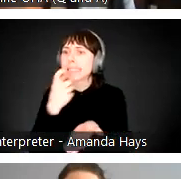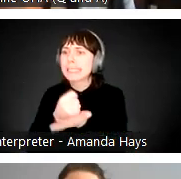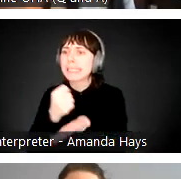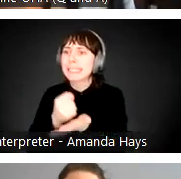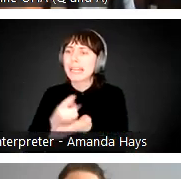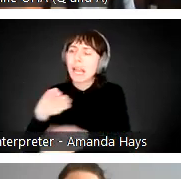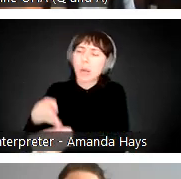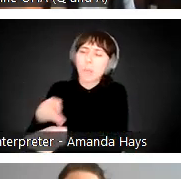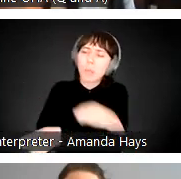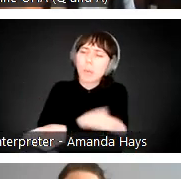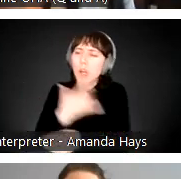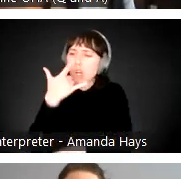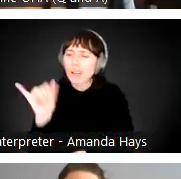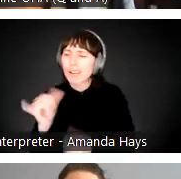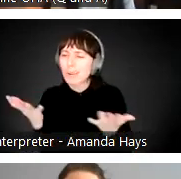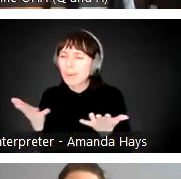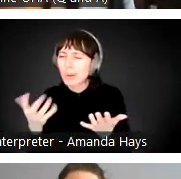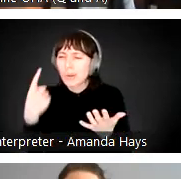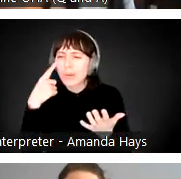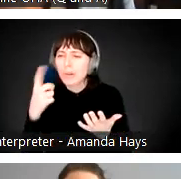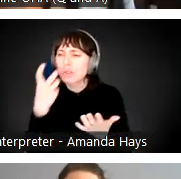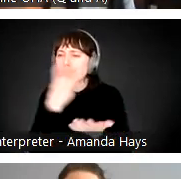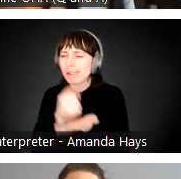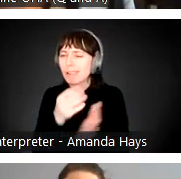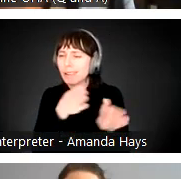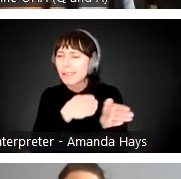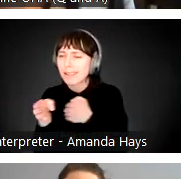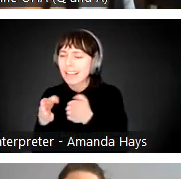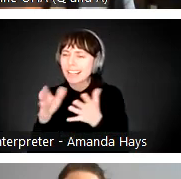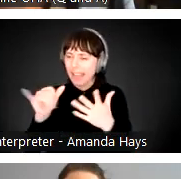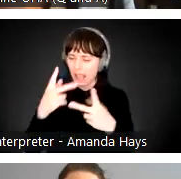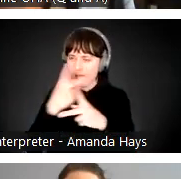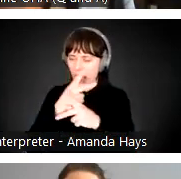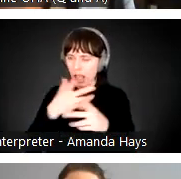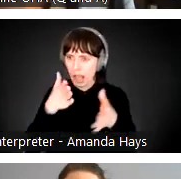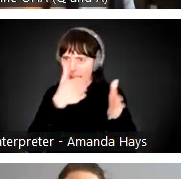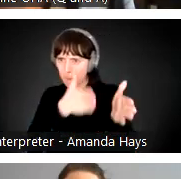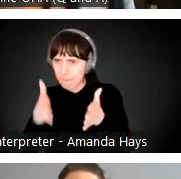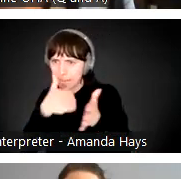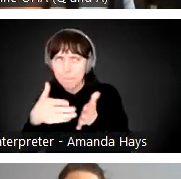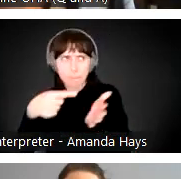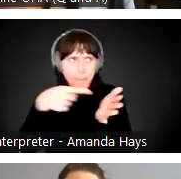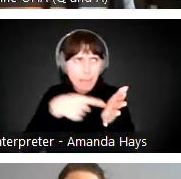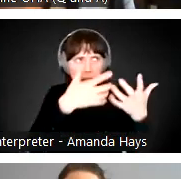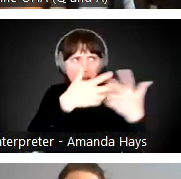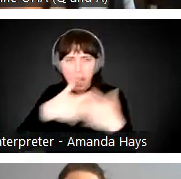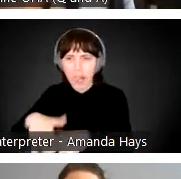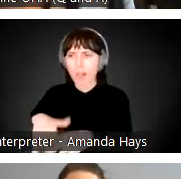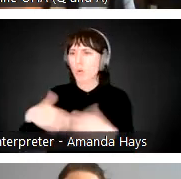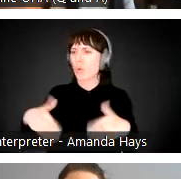speech therapy plan? And that challenge is something that we're still struggling with. And so, I think it's a, it's